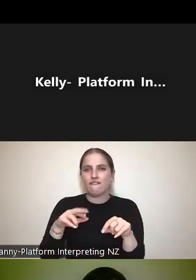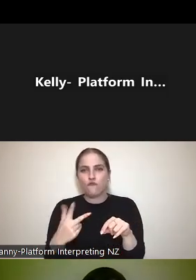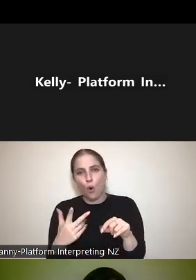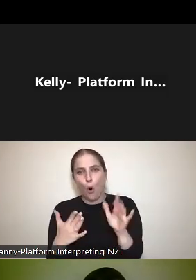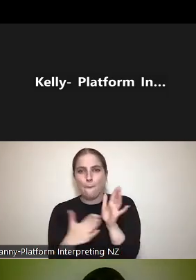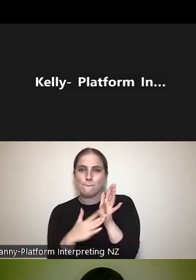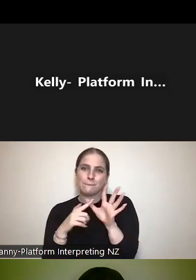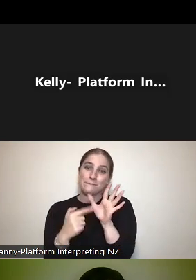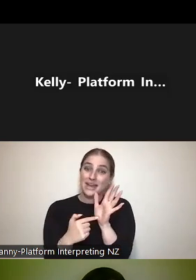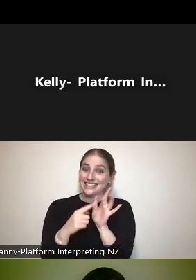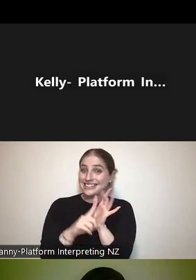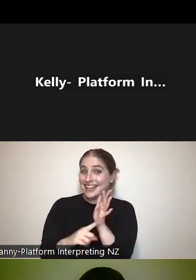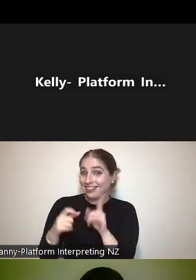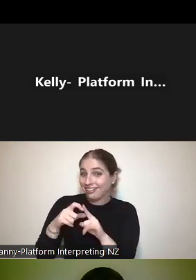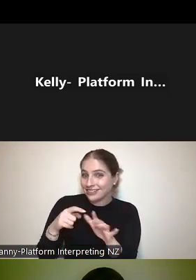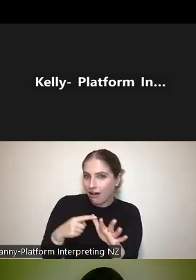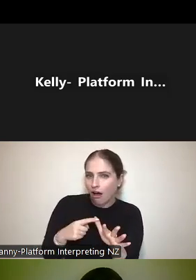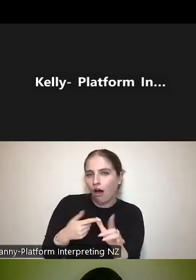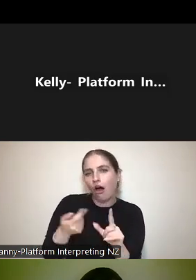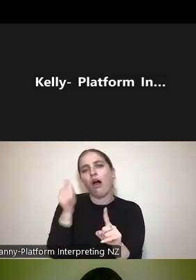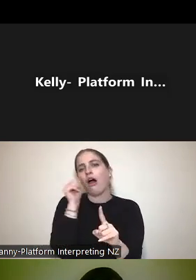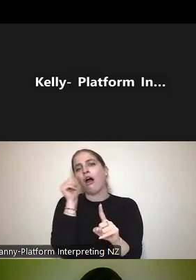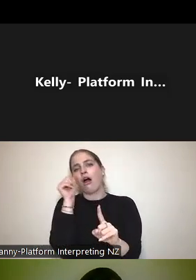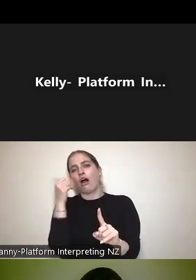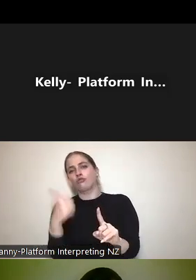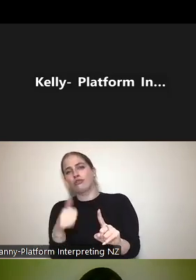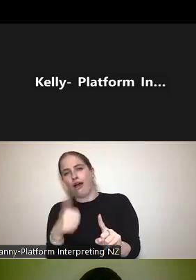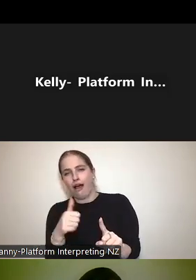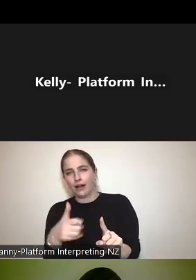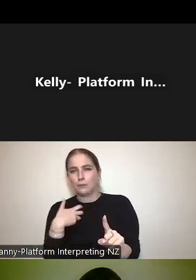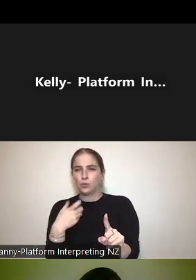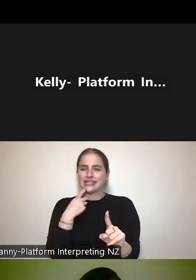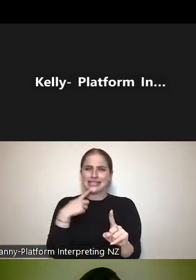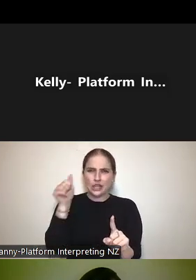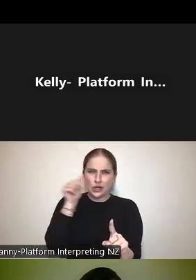your tickets, to your venue, to your auditions, really useful.